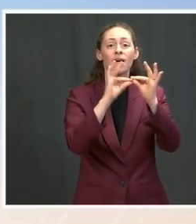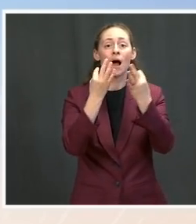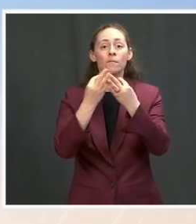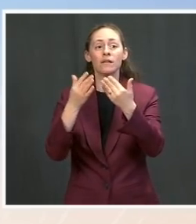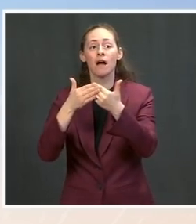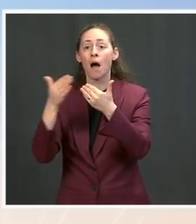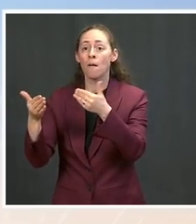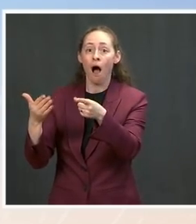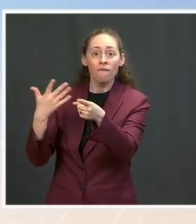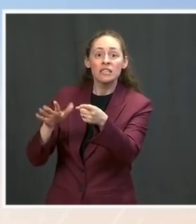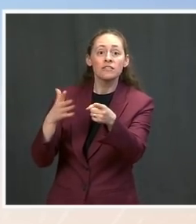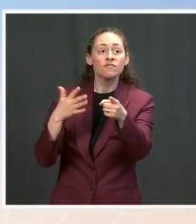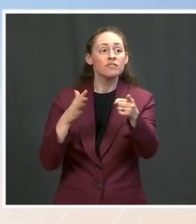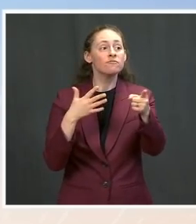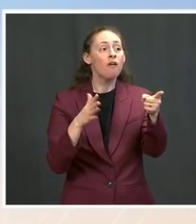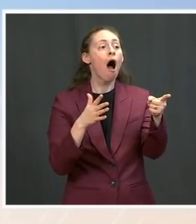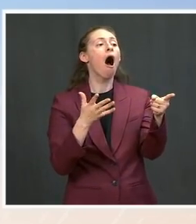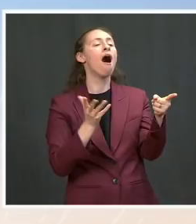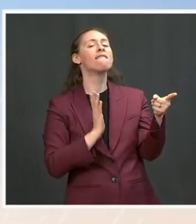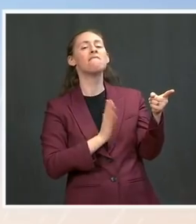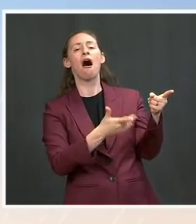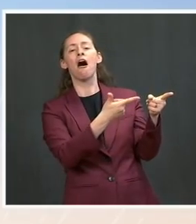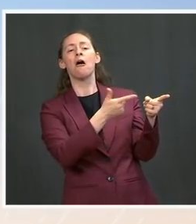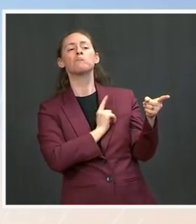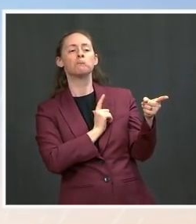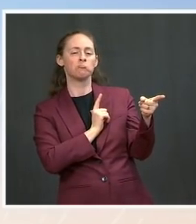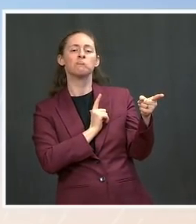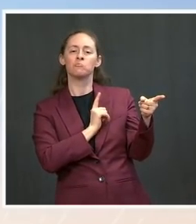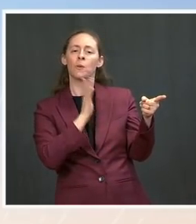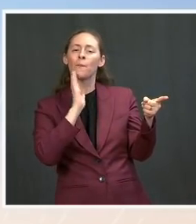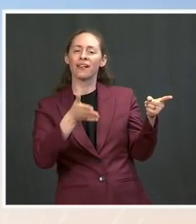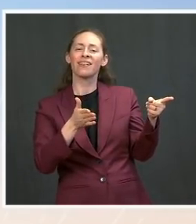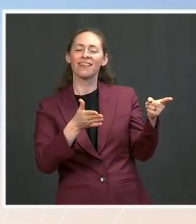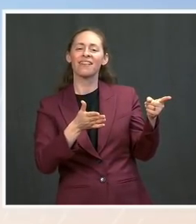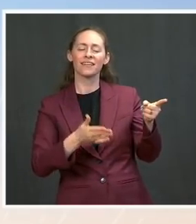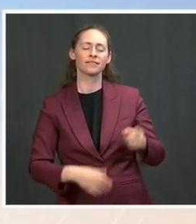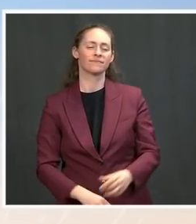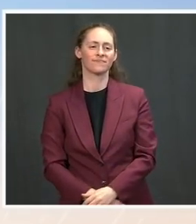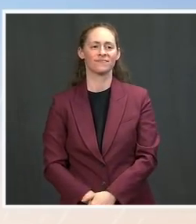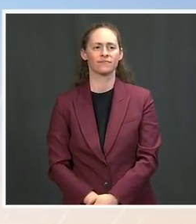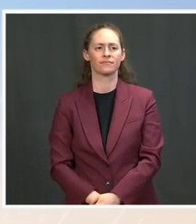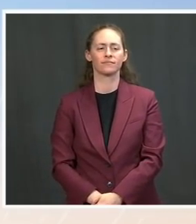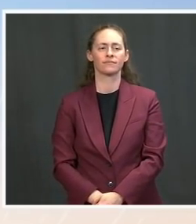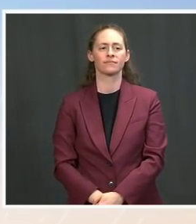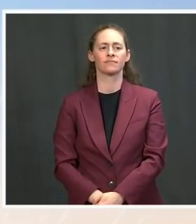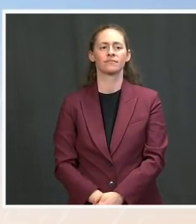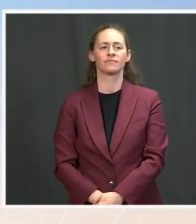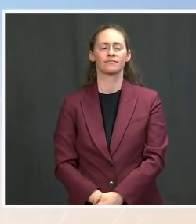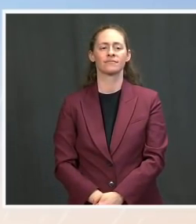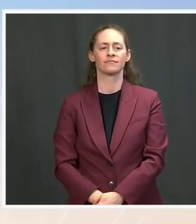it gives you greater confidence about the efficacy of the vaccine and maybe you see what the impact and the benefits are.